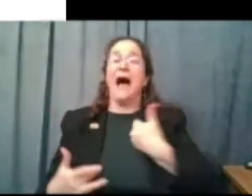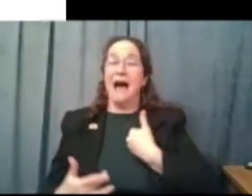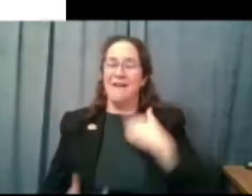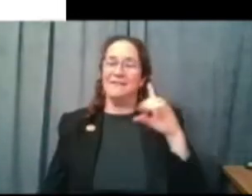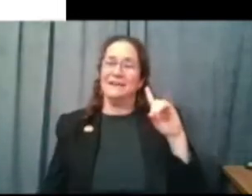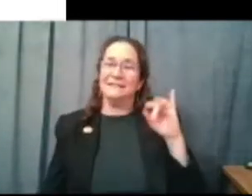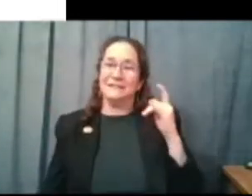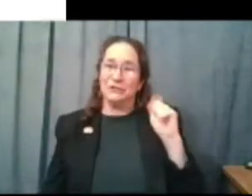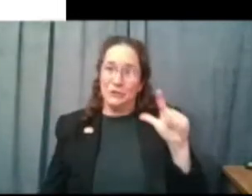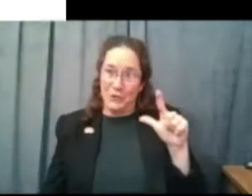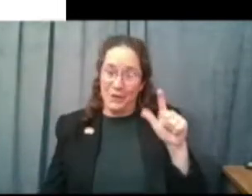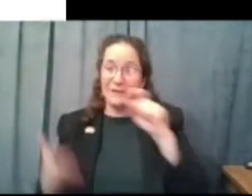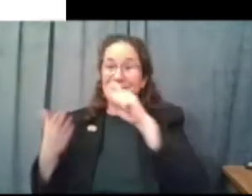I have paper checklist.